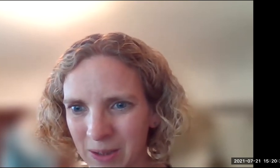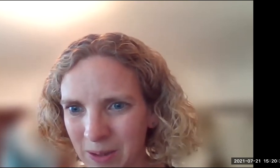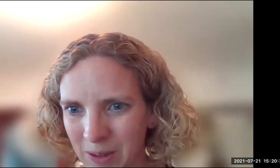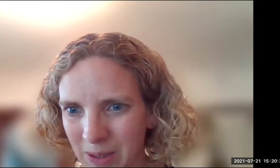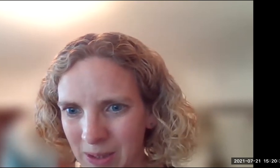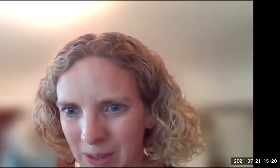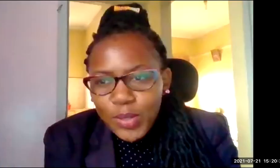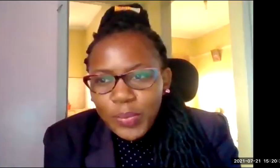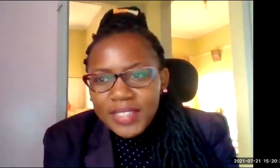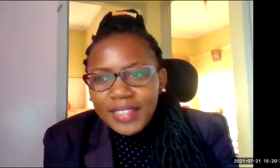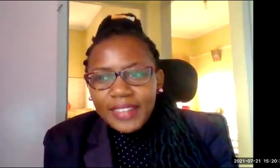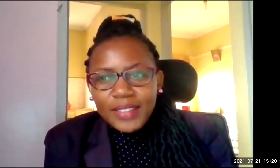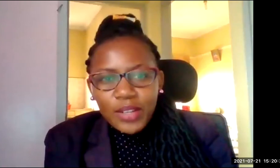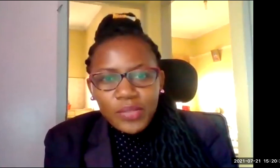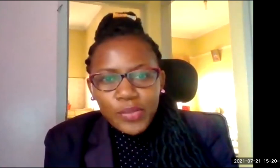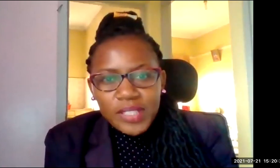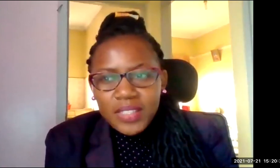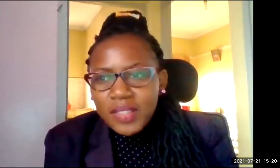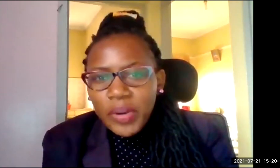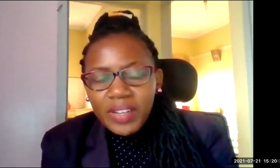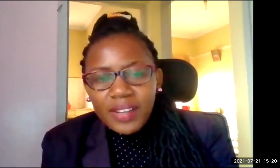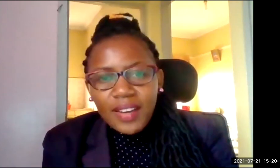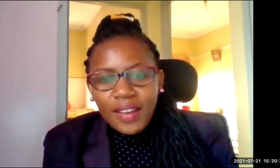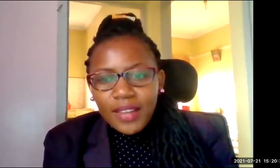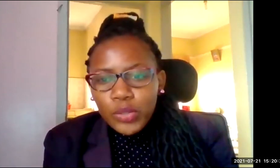I had to say, really. I'll hand it back to you, Sarah, for --